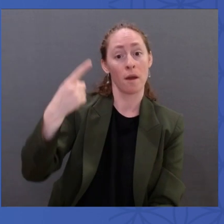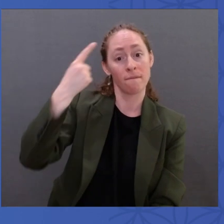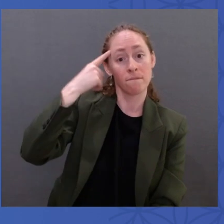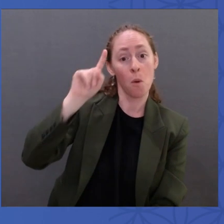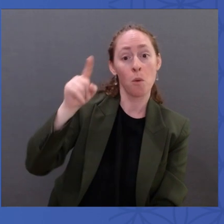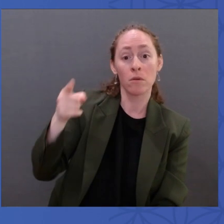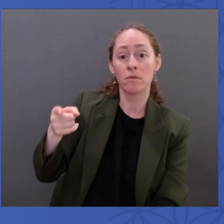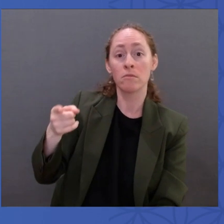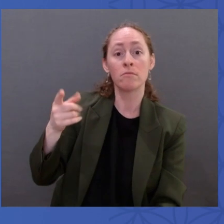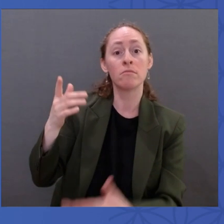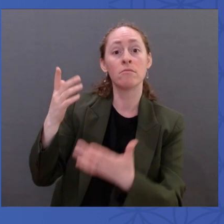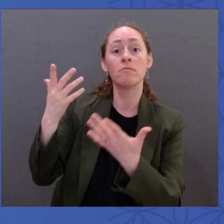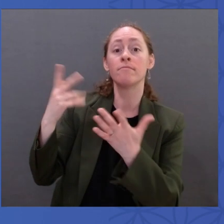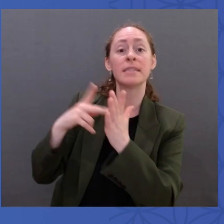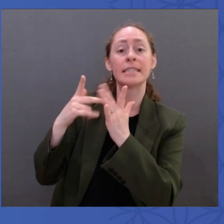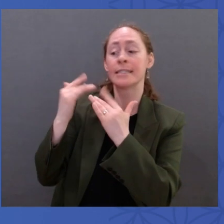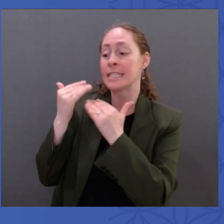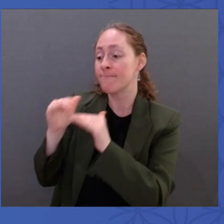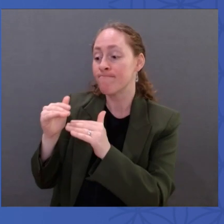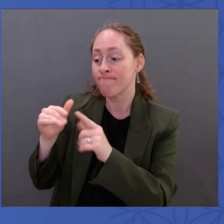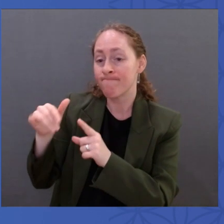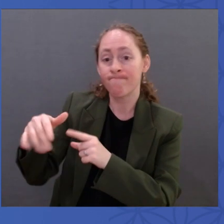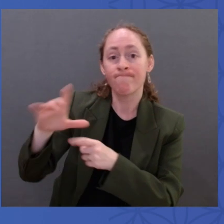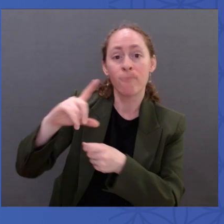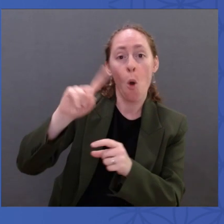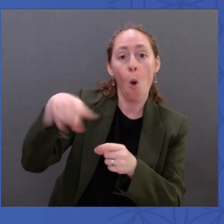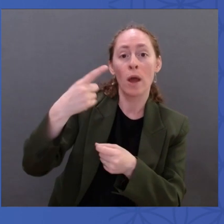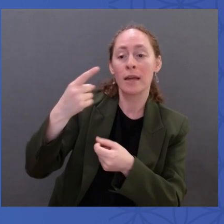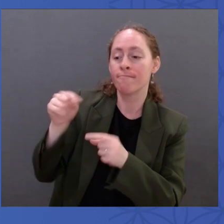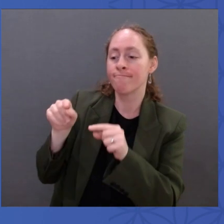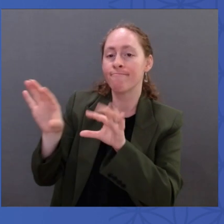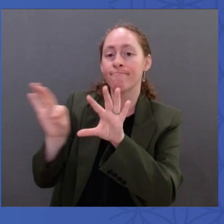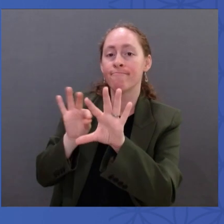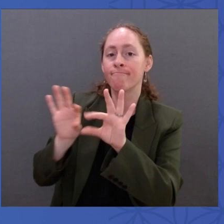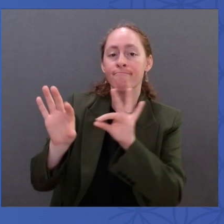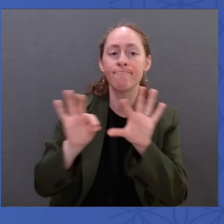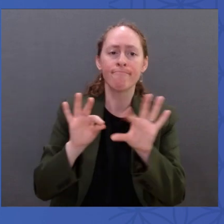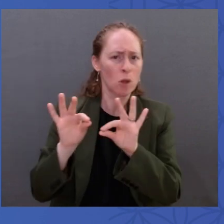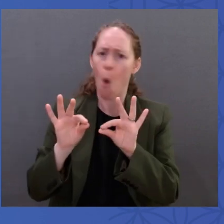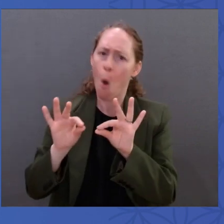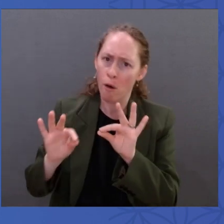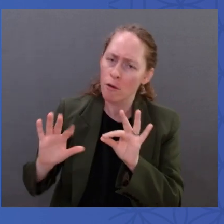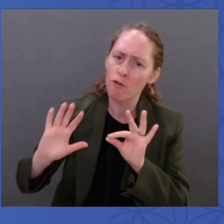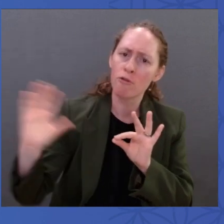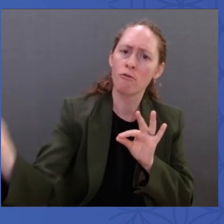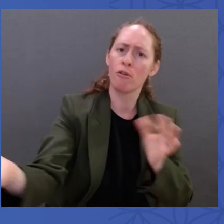for countries in the region. Implementations of norms and standards in economic operations